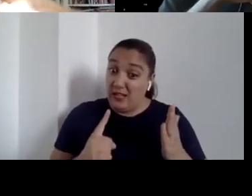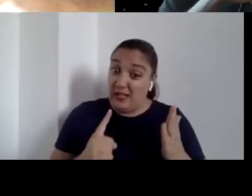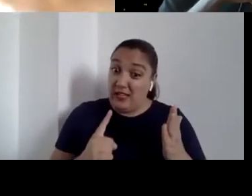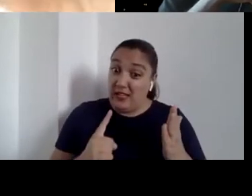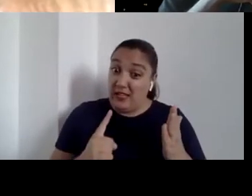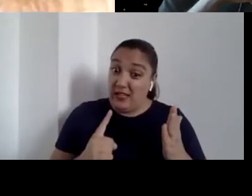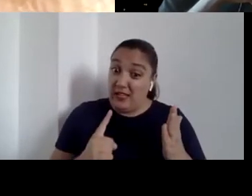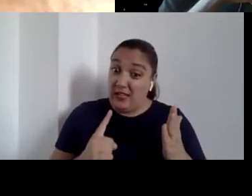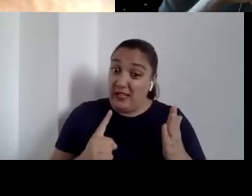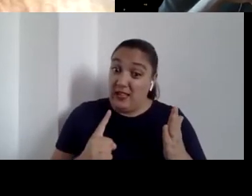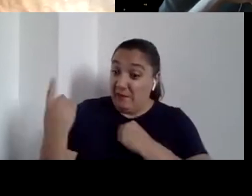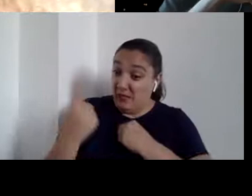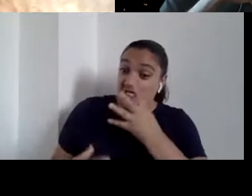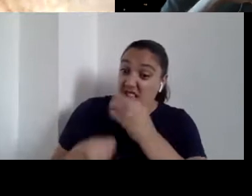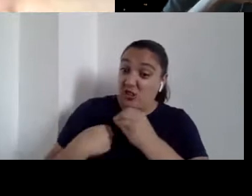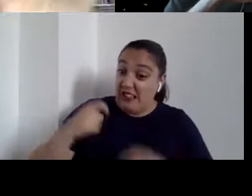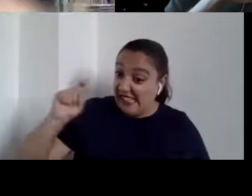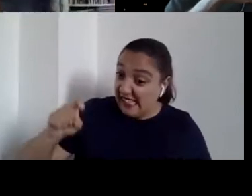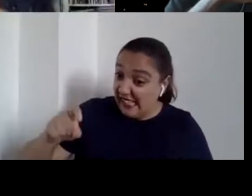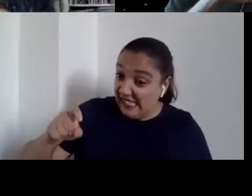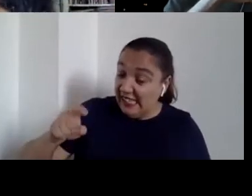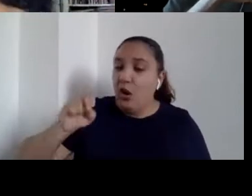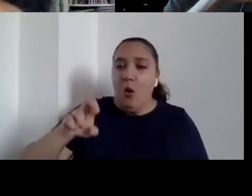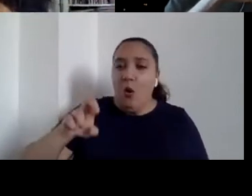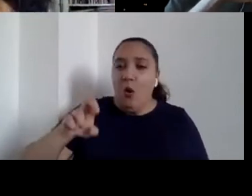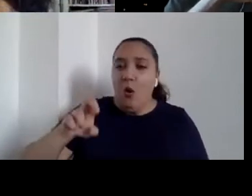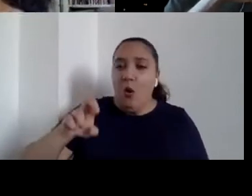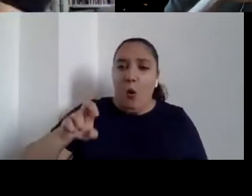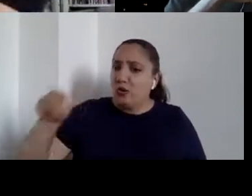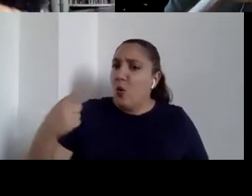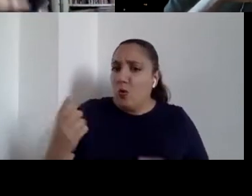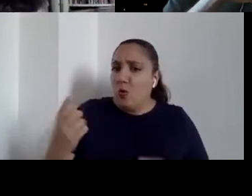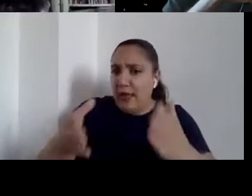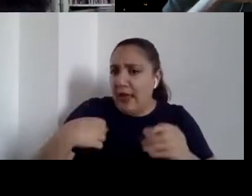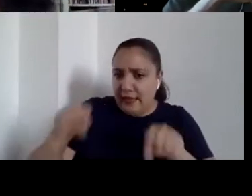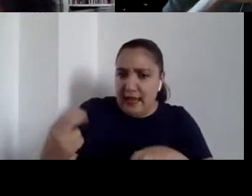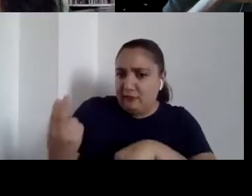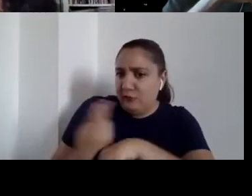the only way I can talk to it. At the Movement Lab, we have artists